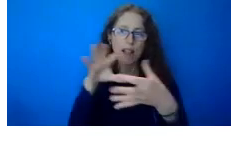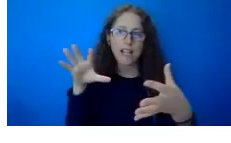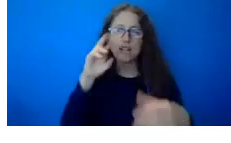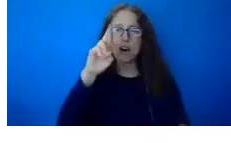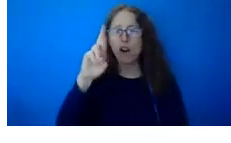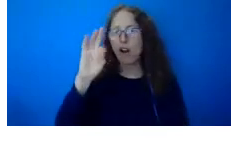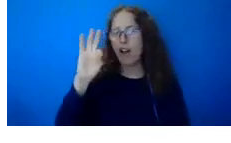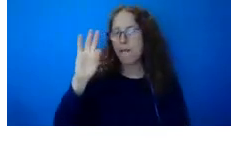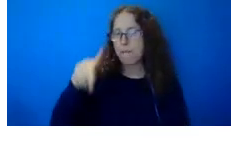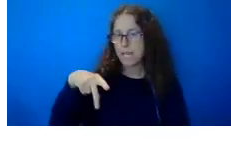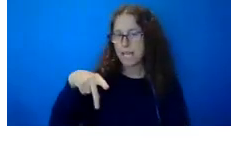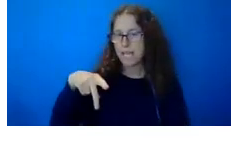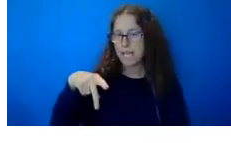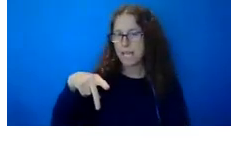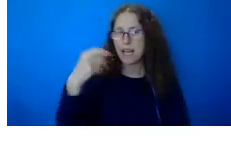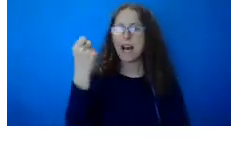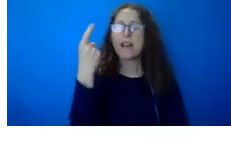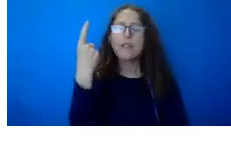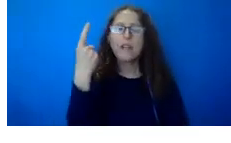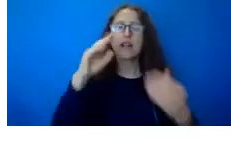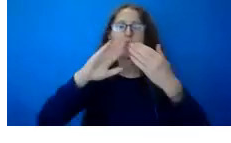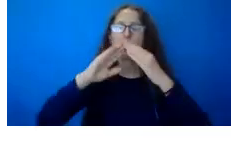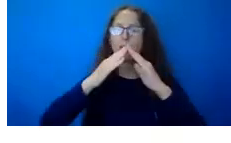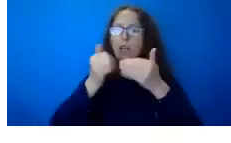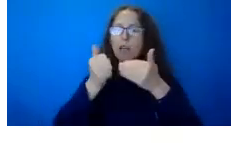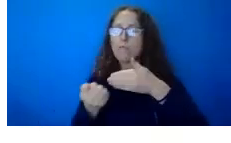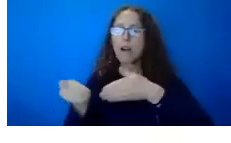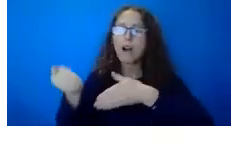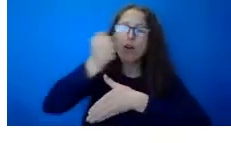. HERE WE ARE. WELCOME TO TODAY'S MEETING. THIS IS THE